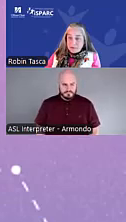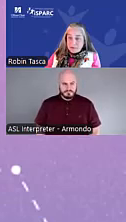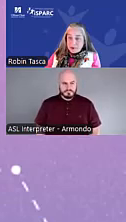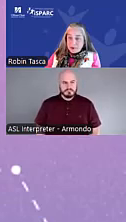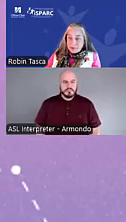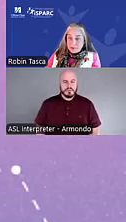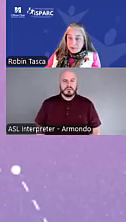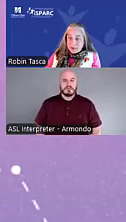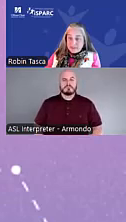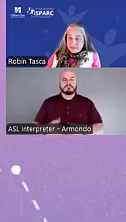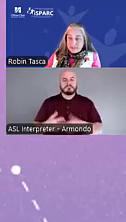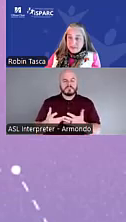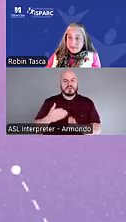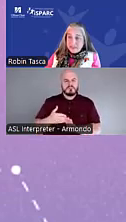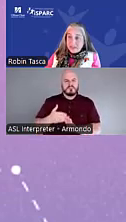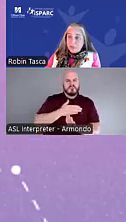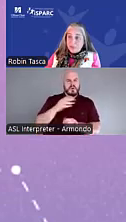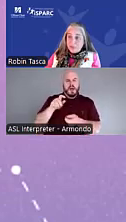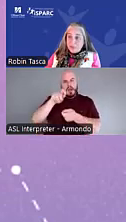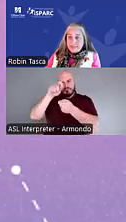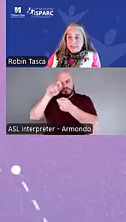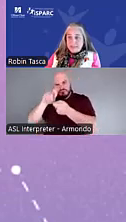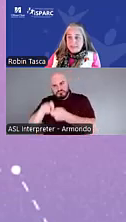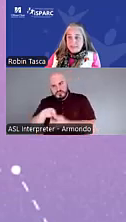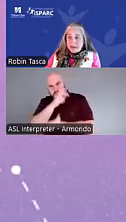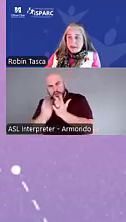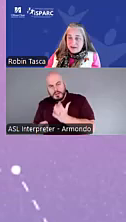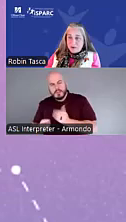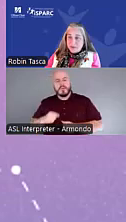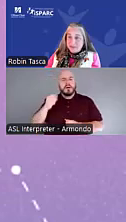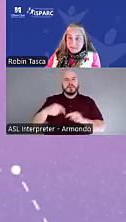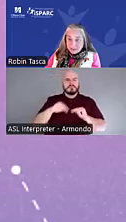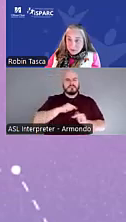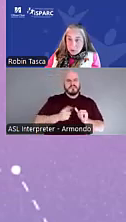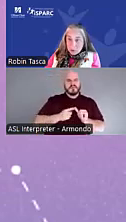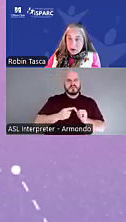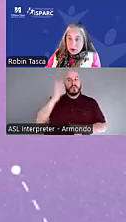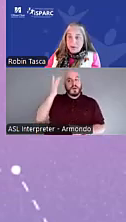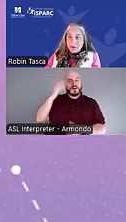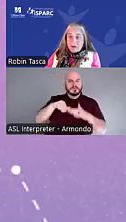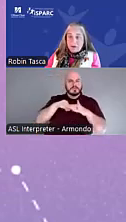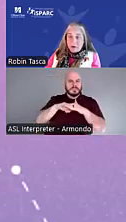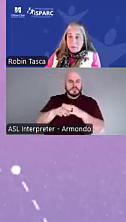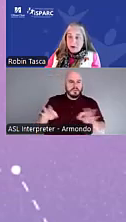But before I get into the nitty-gritty, why accessibility matters-- it's a legal requirement, as we all know,